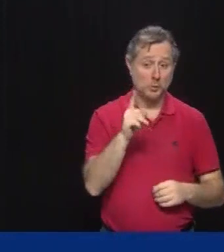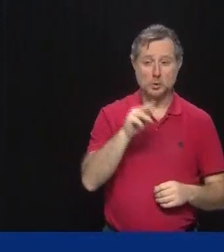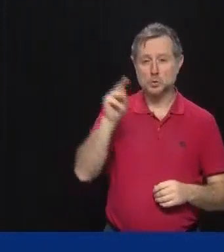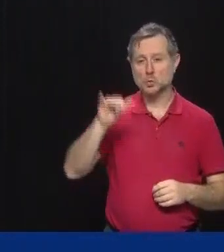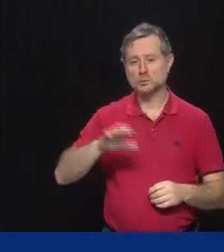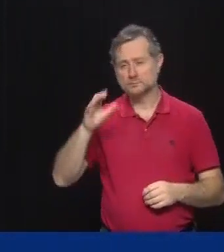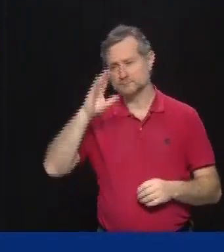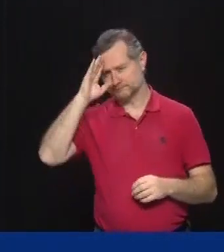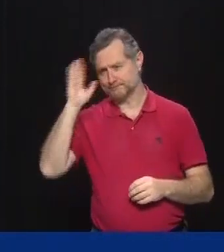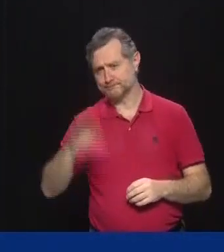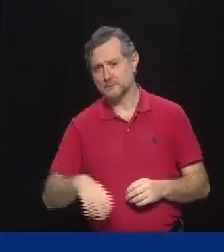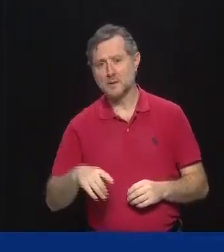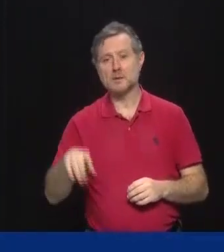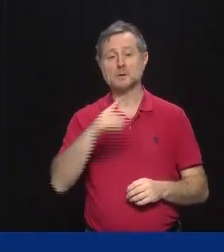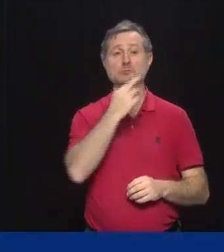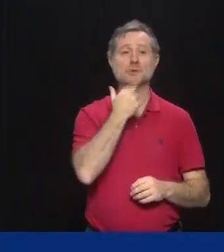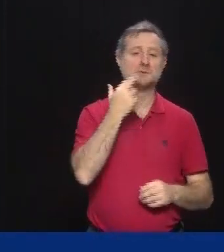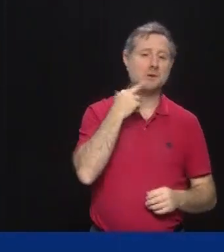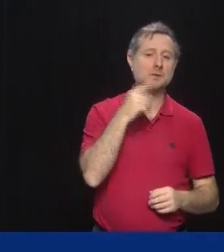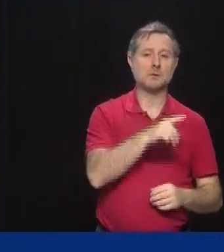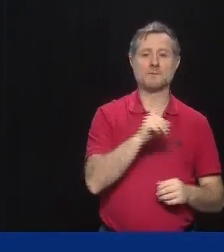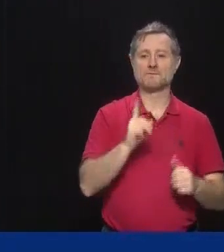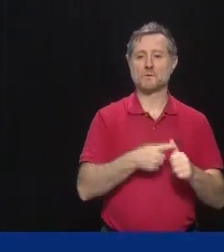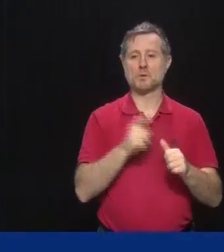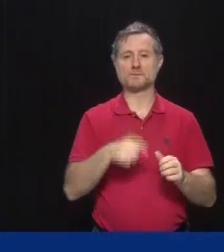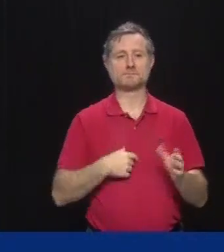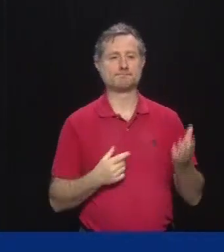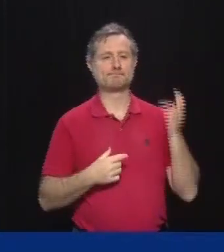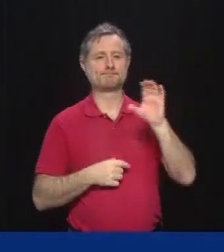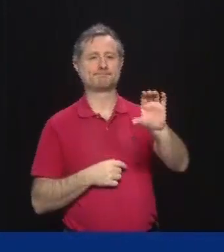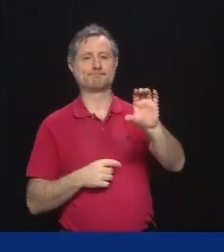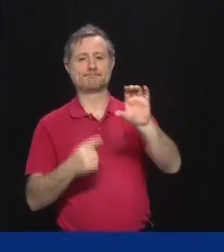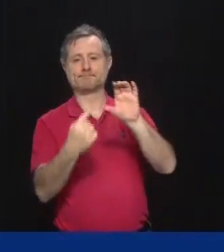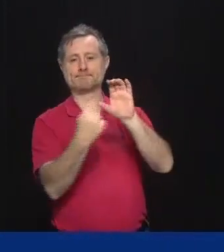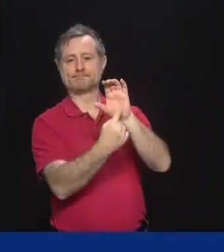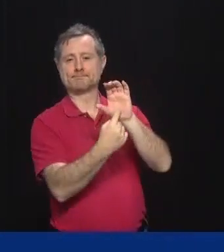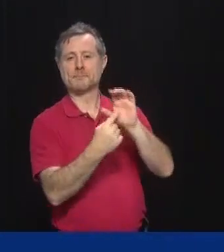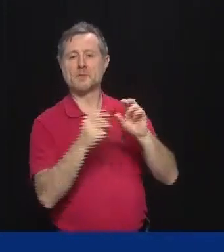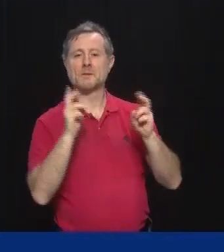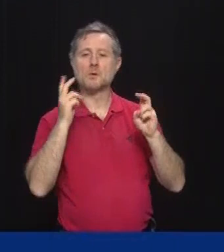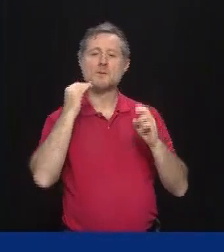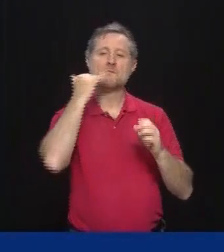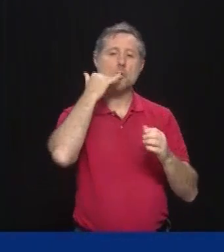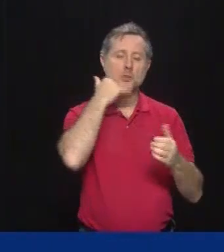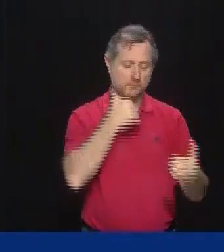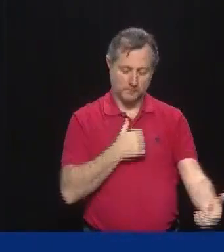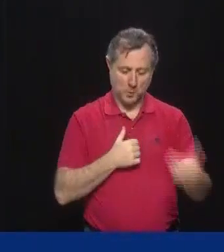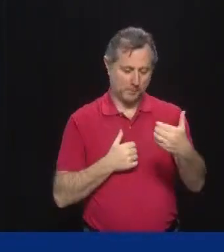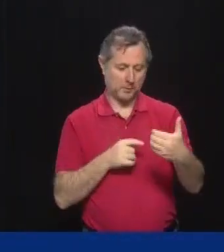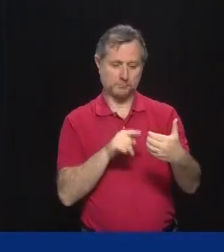ONE MORE THING I WANT TO TALK ABOUT, THOSE OF YOU WHO HAVE DINED IN NEW YORK CITY KNOW YOU